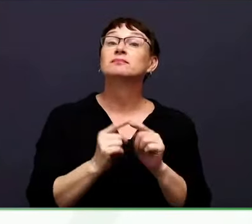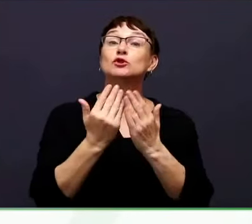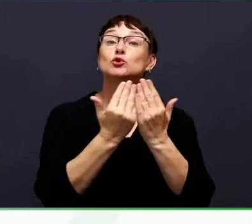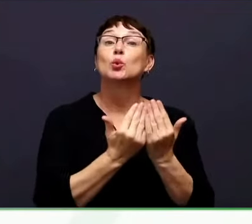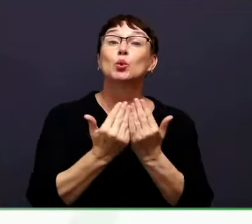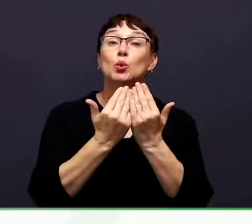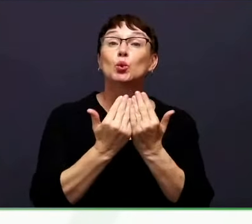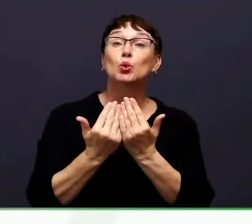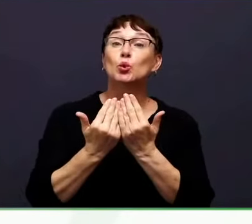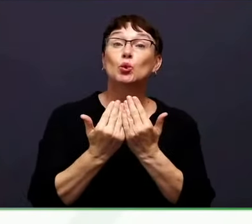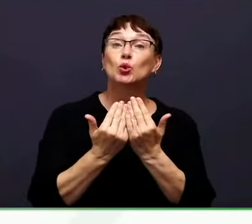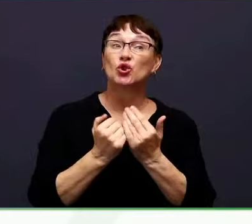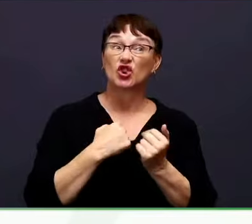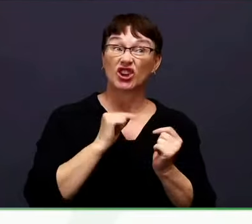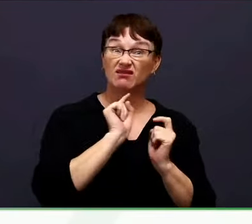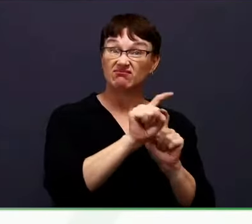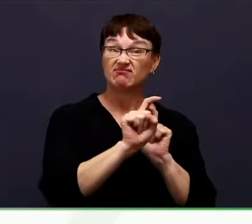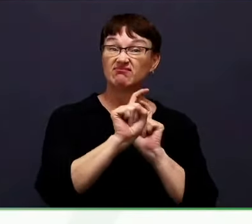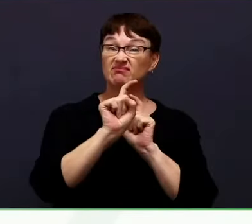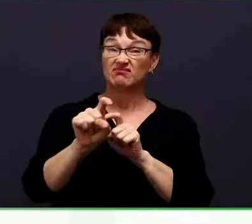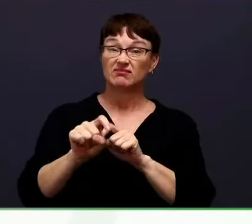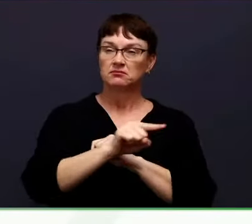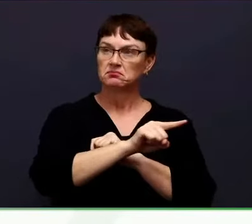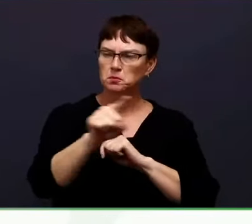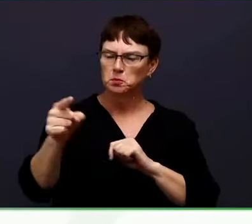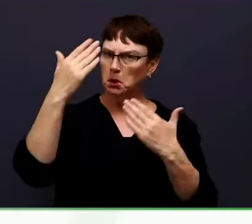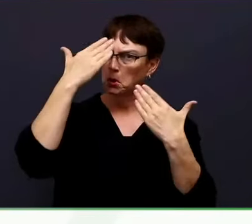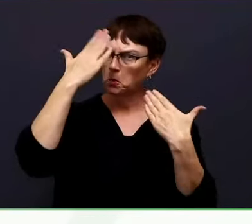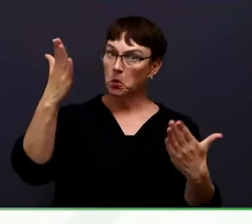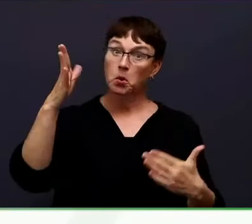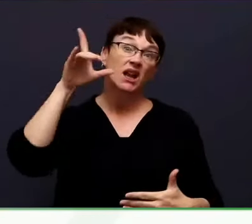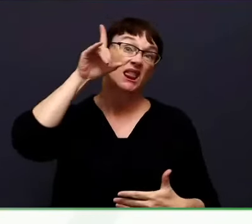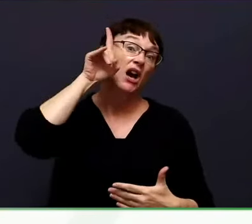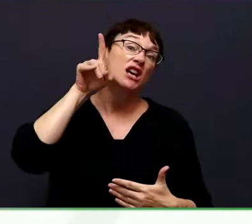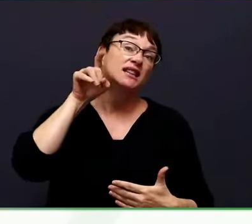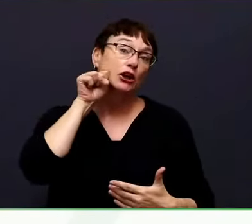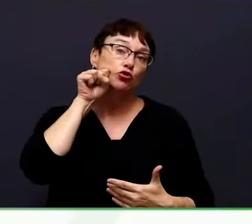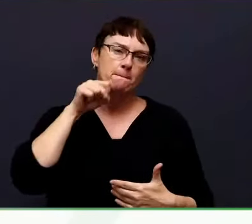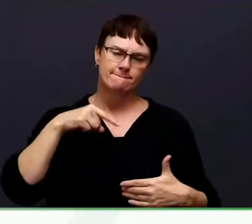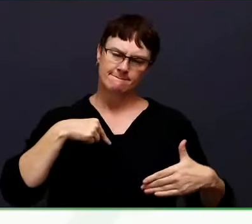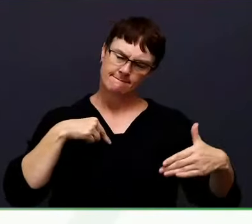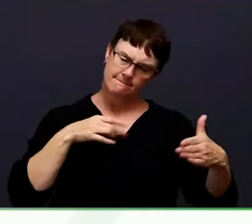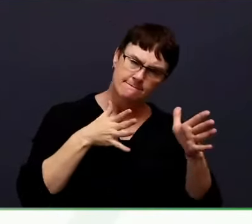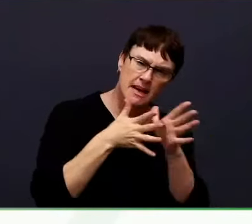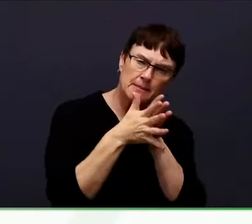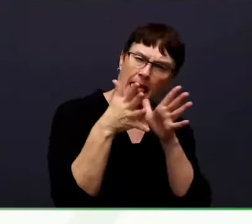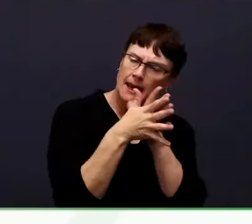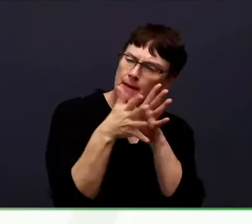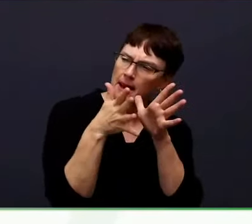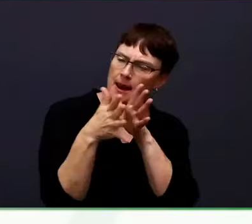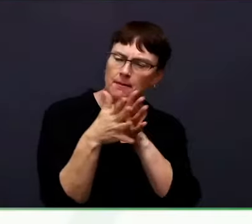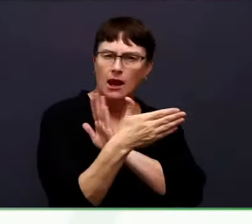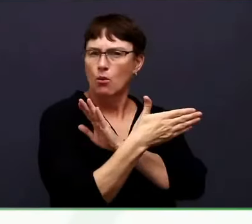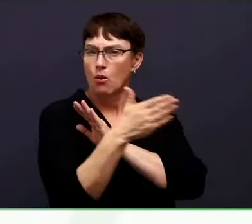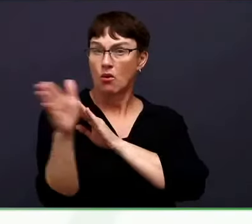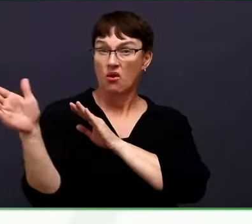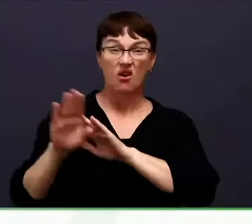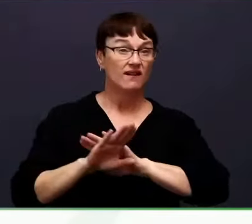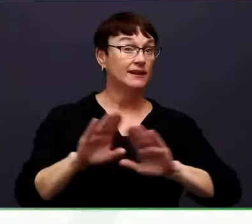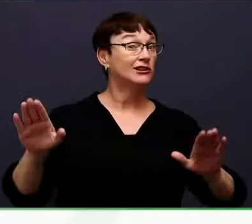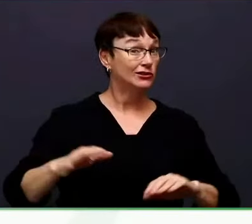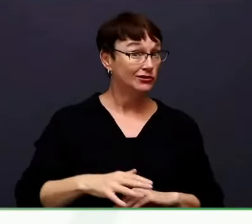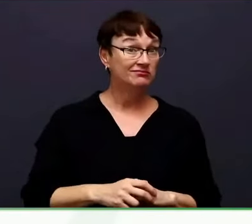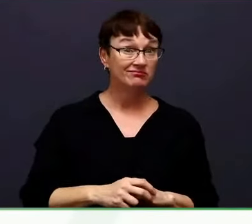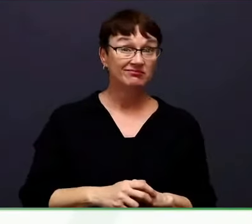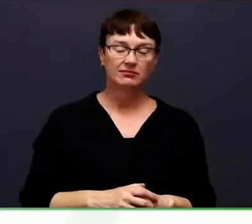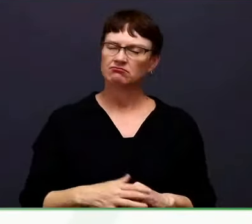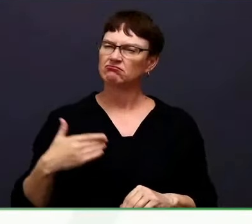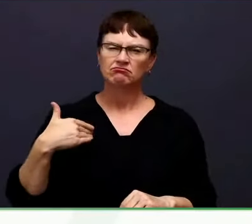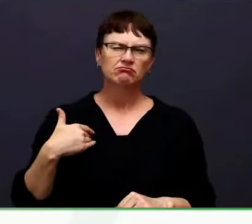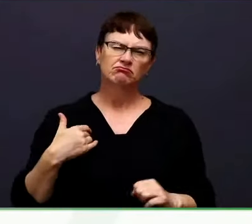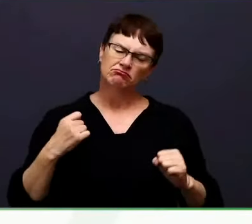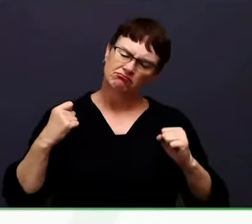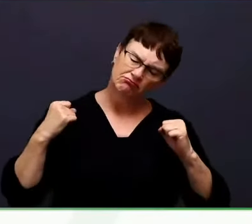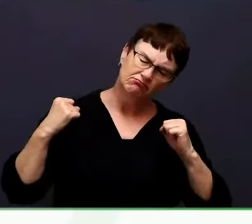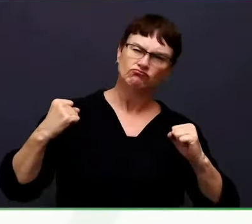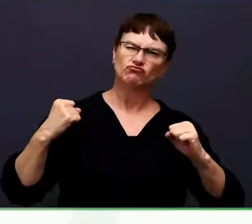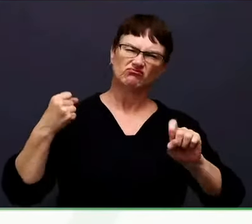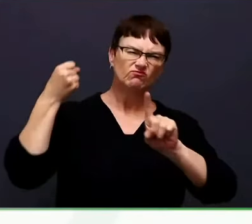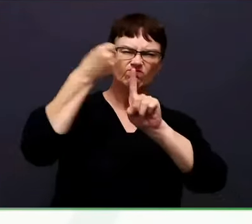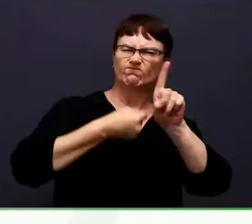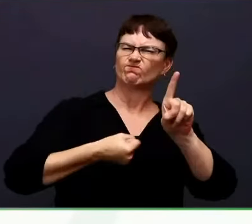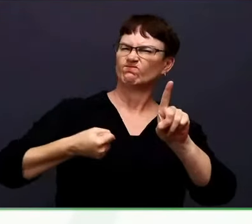We made a big campaign, and we got 34 people with Down syndrome to